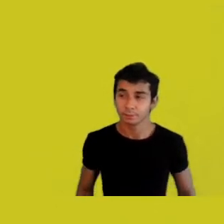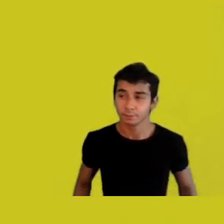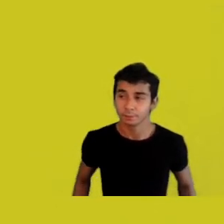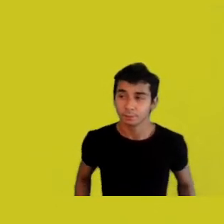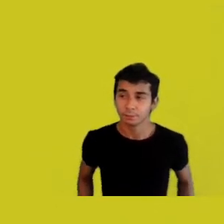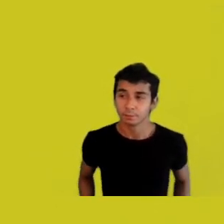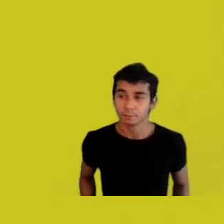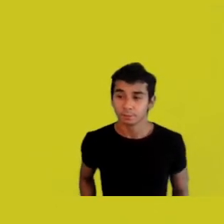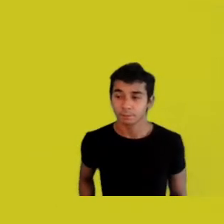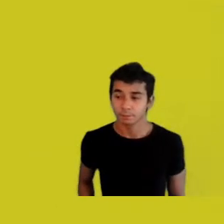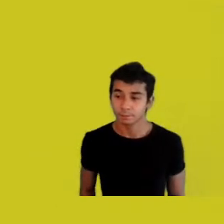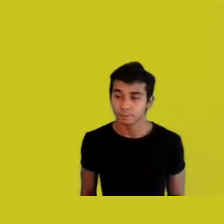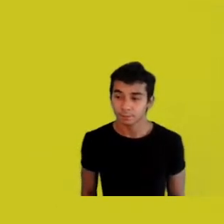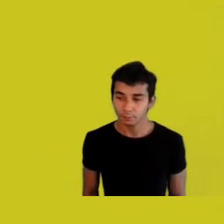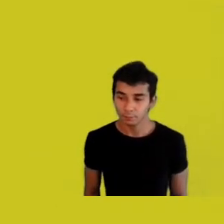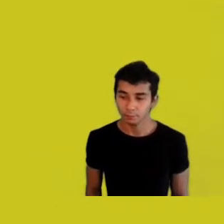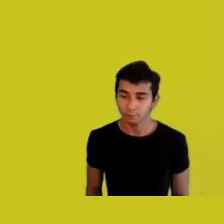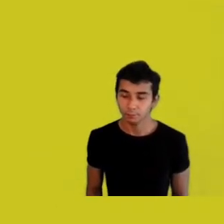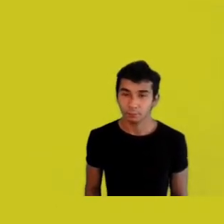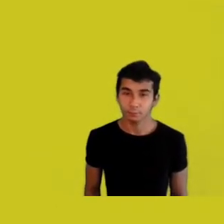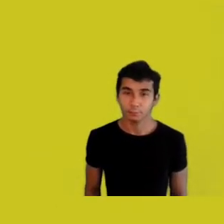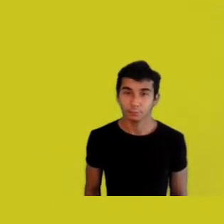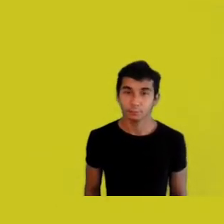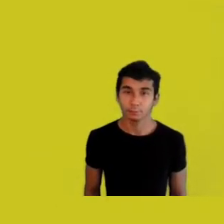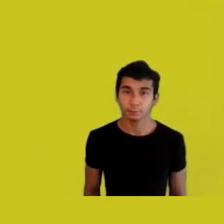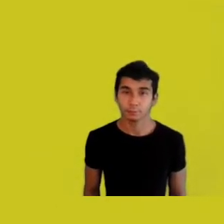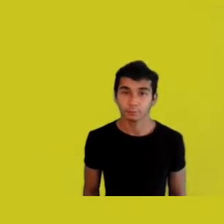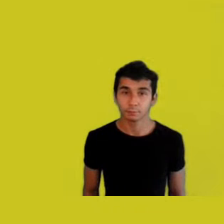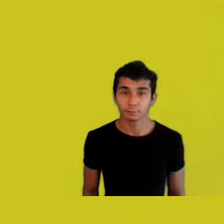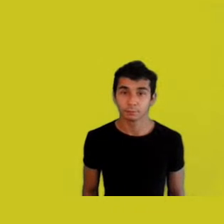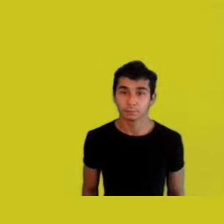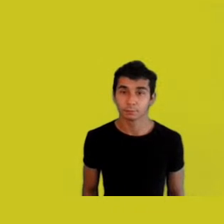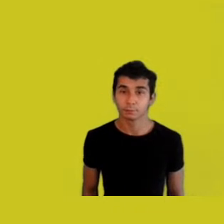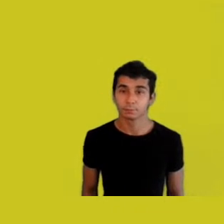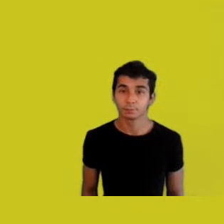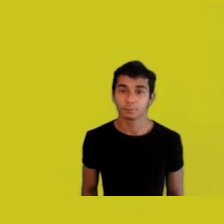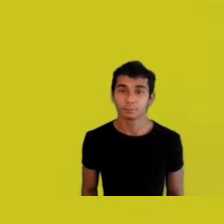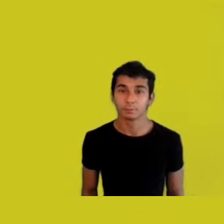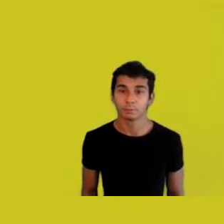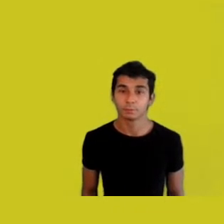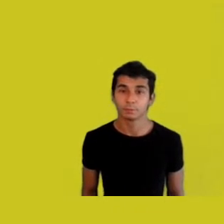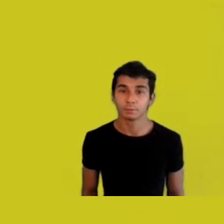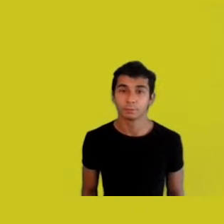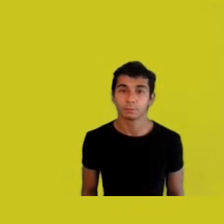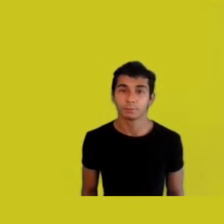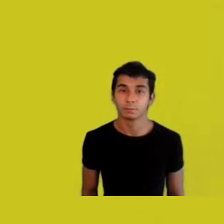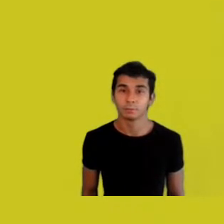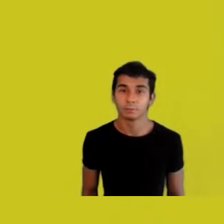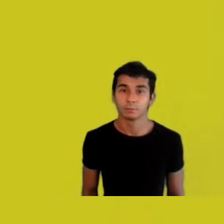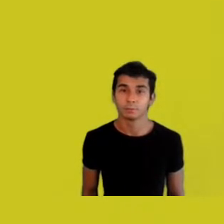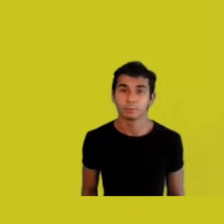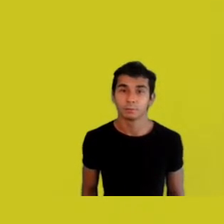They have a lot to do, even though they aren’t linked to plant growth,